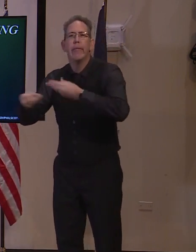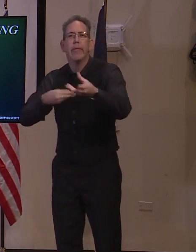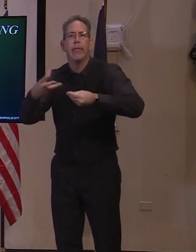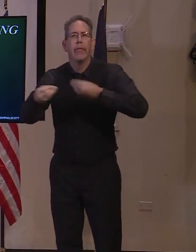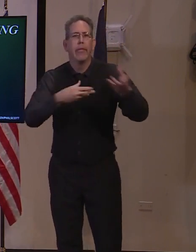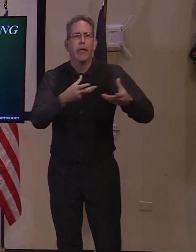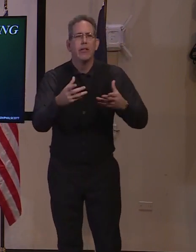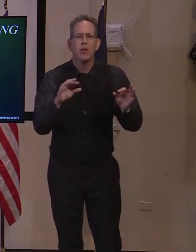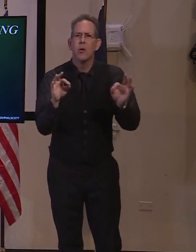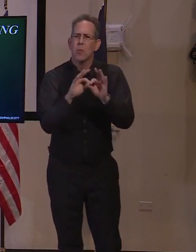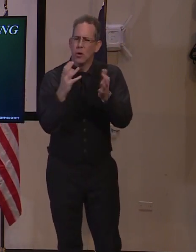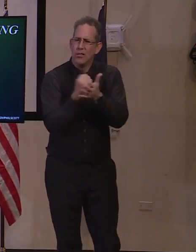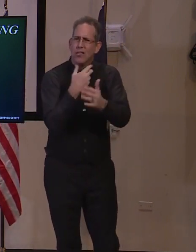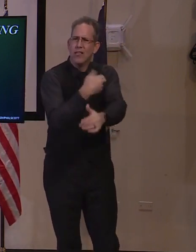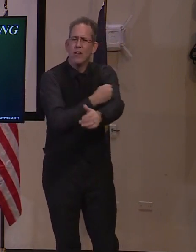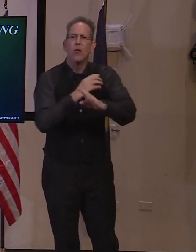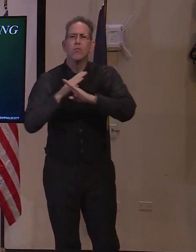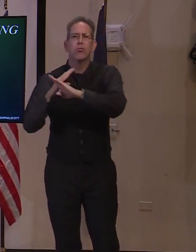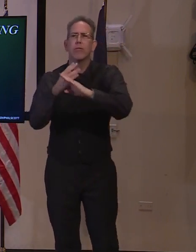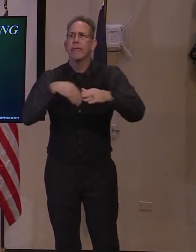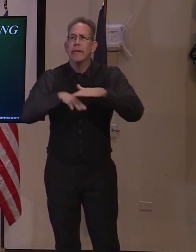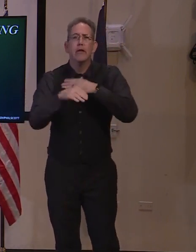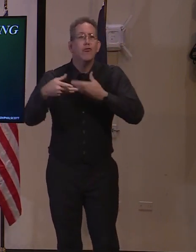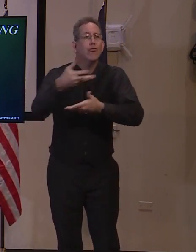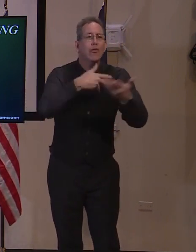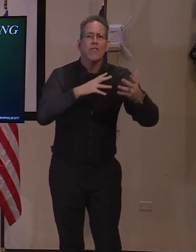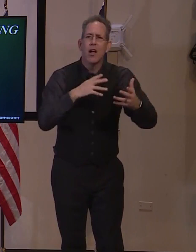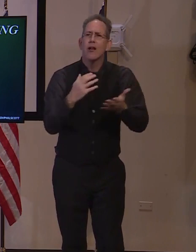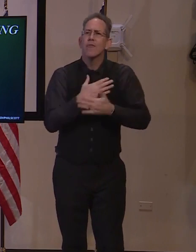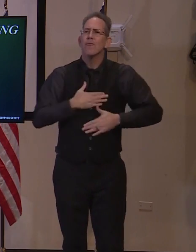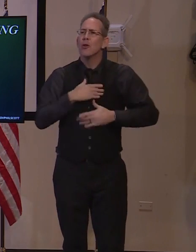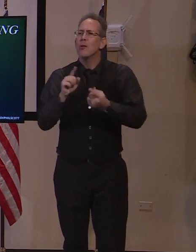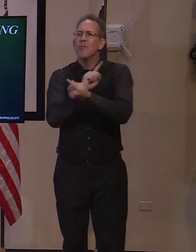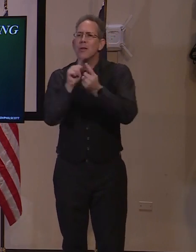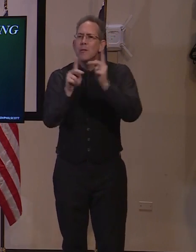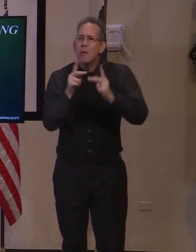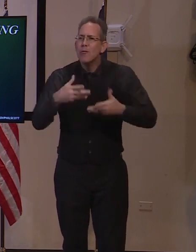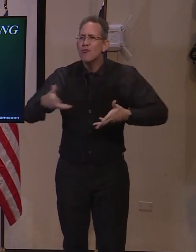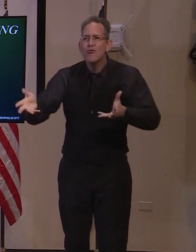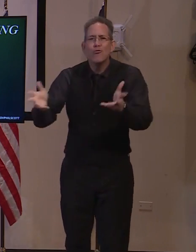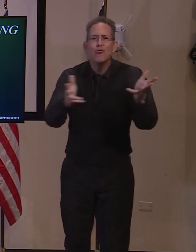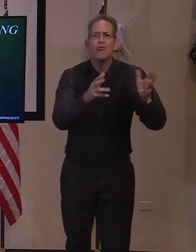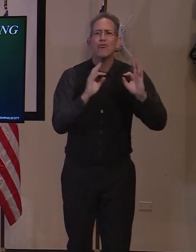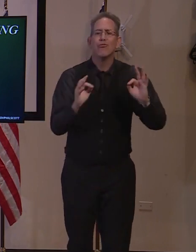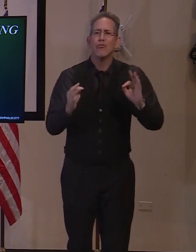And let's not forget many restrictions, like mandatory distancing gathering and